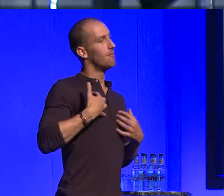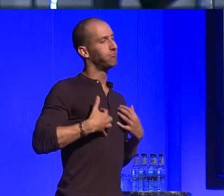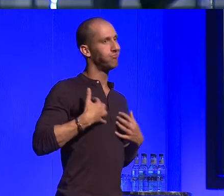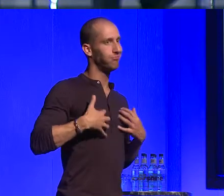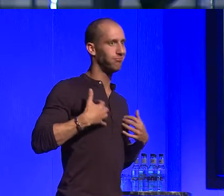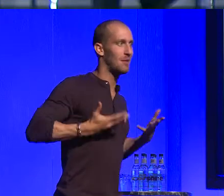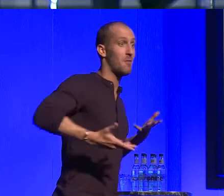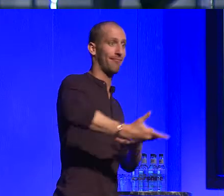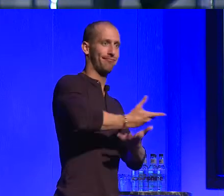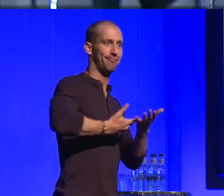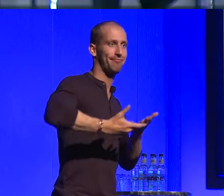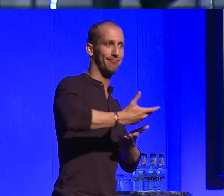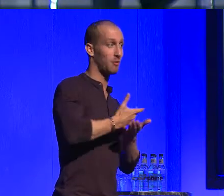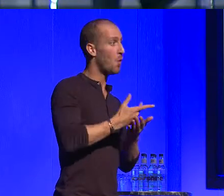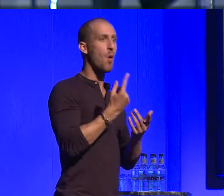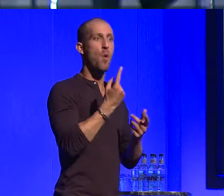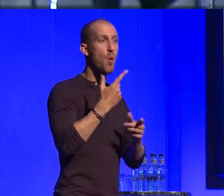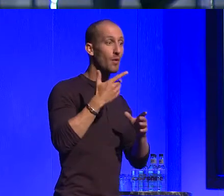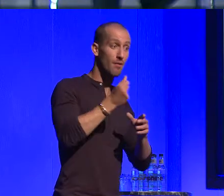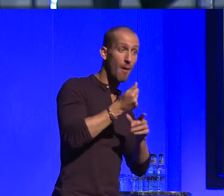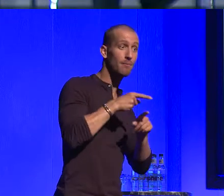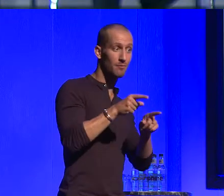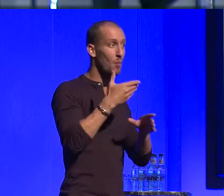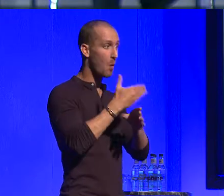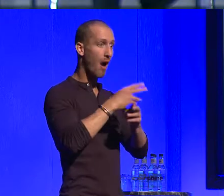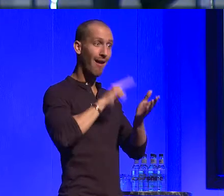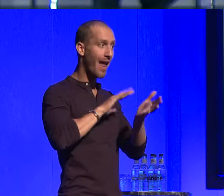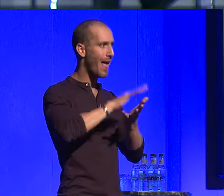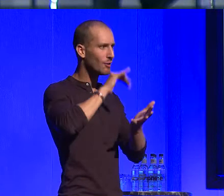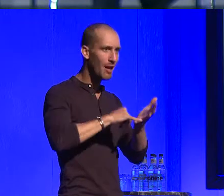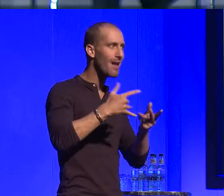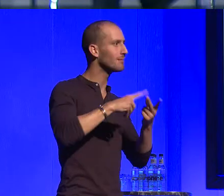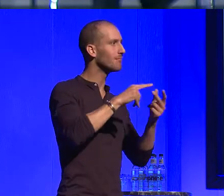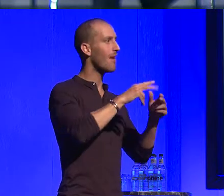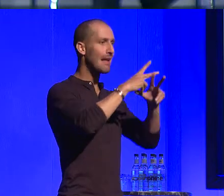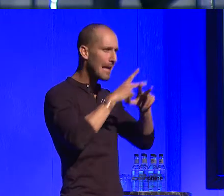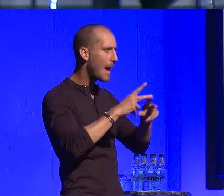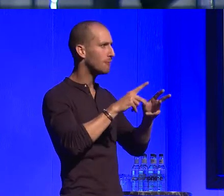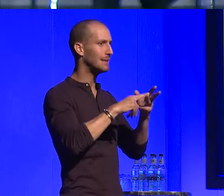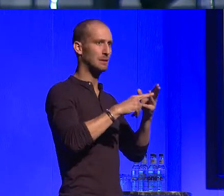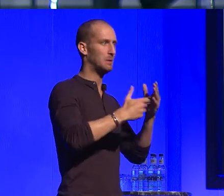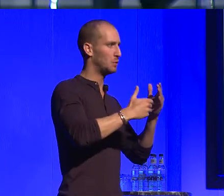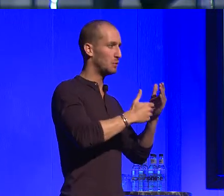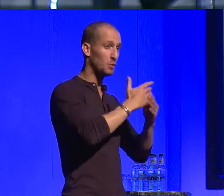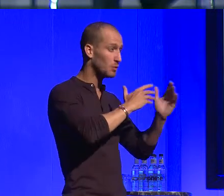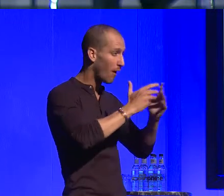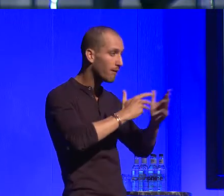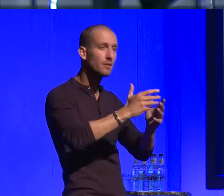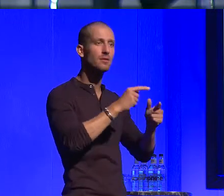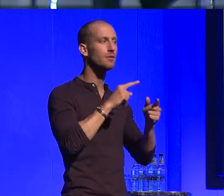We have had people who work in the NHS, people who work in social care; we have had carers, we have had patients, people who use services, people from local health watches, people form